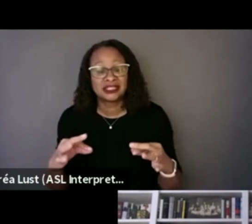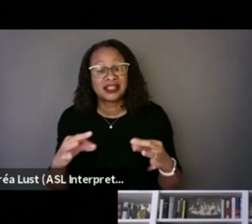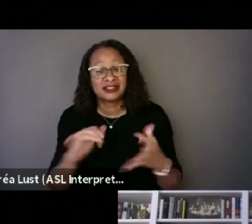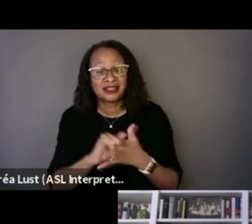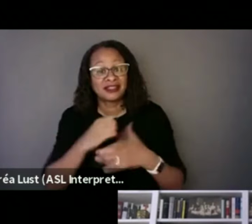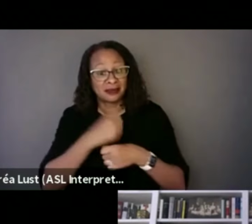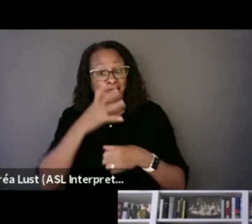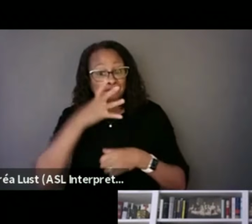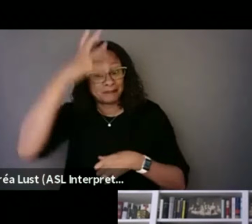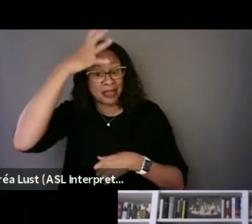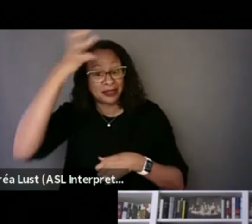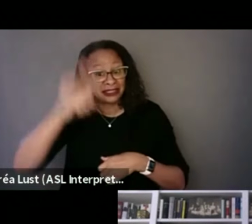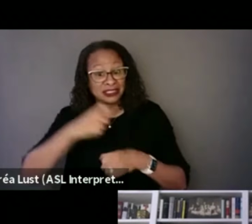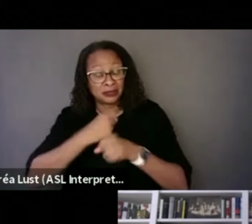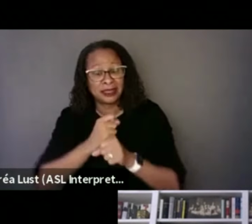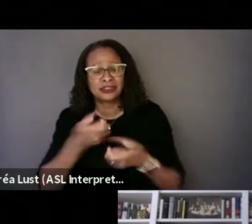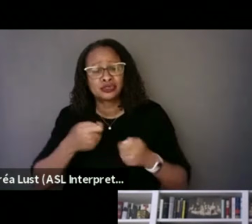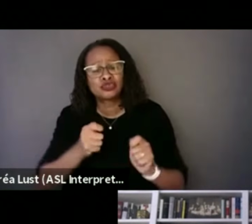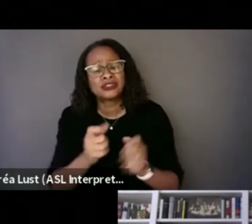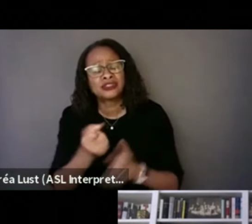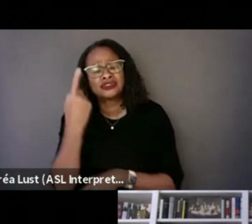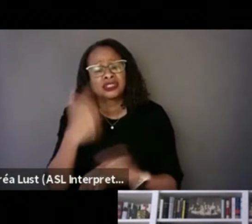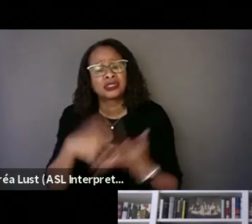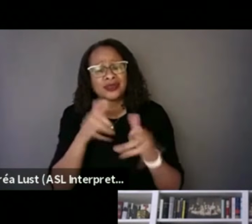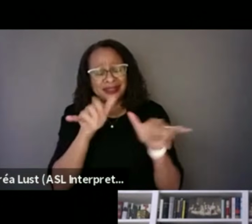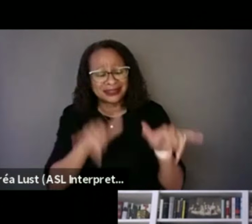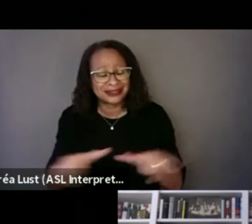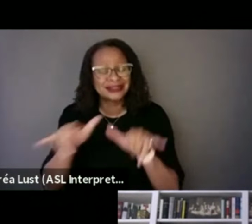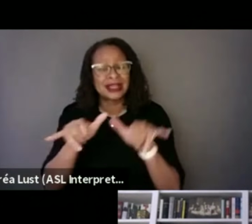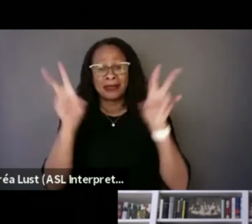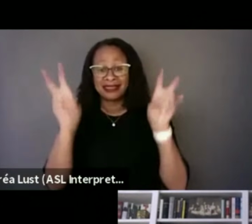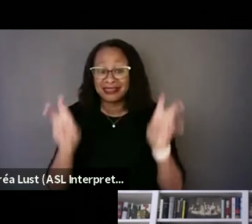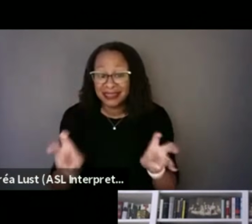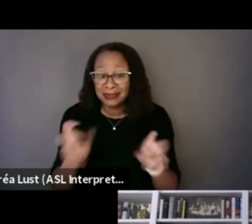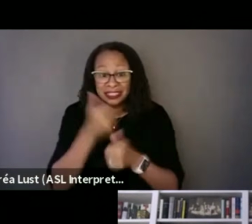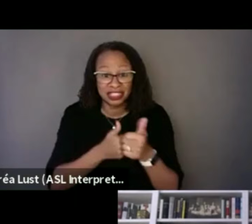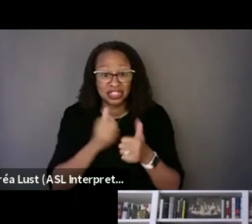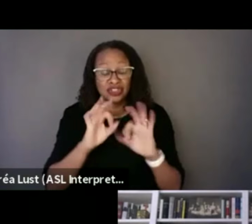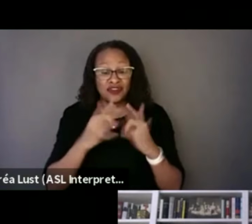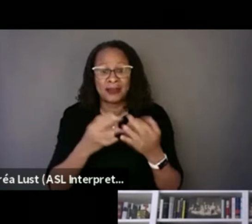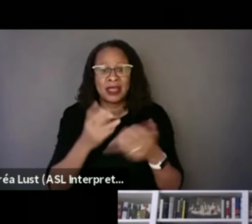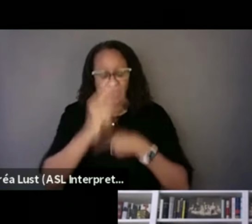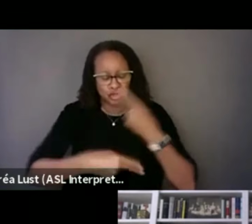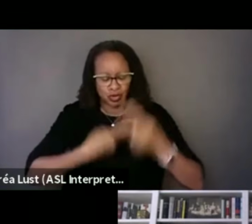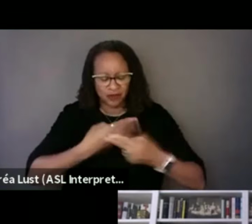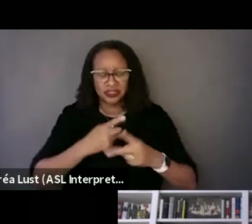And so trying to understand what those common themes were, and that are kind of universal to the Syrian experience